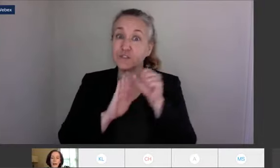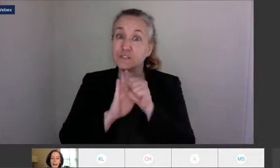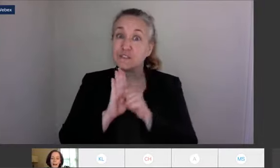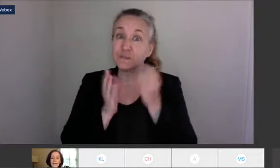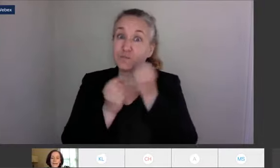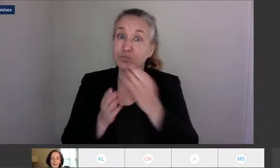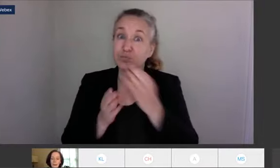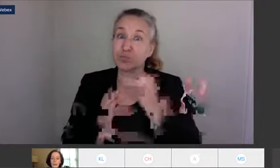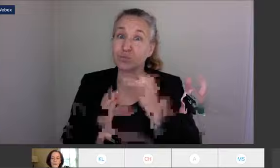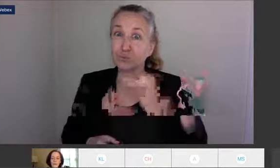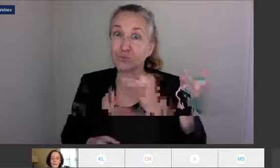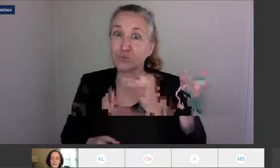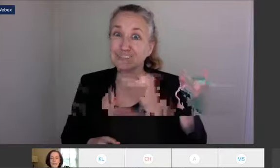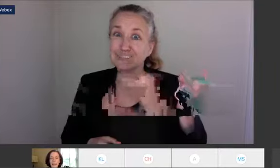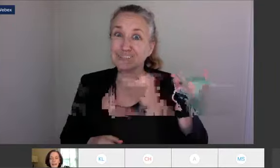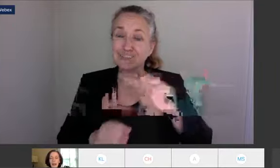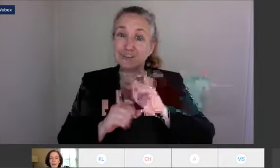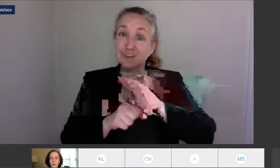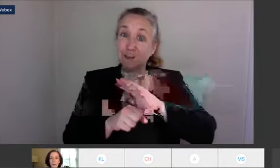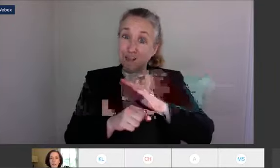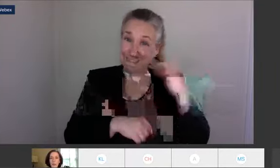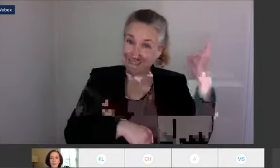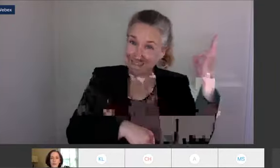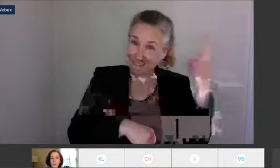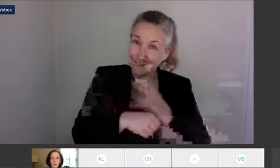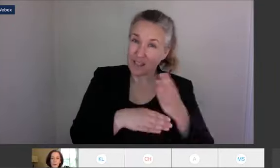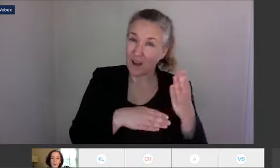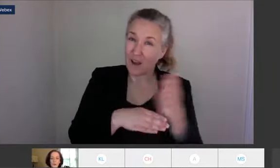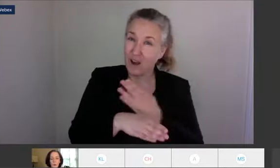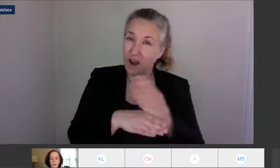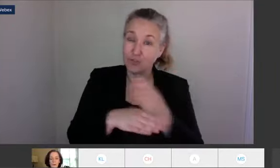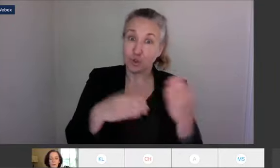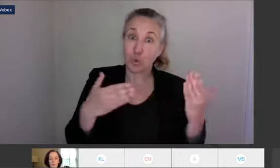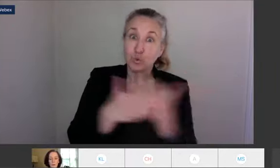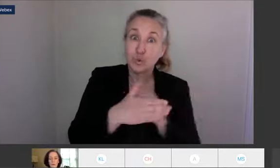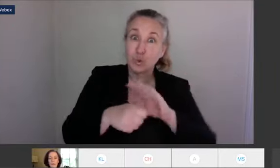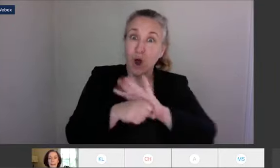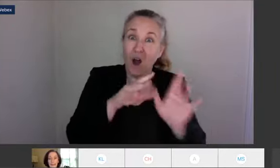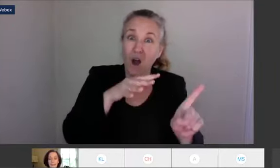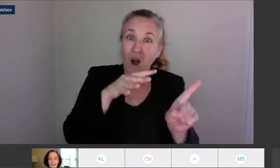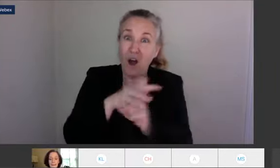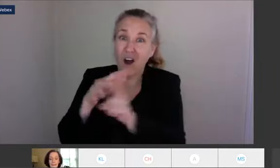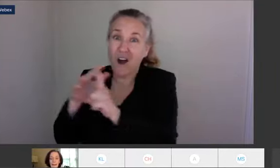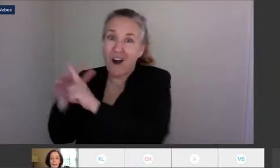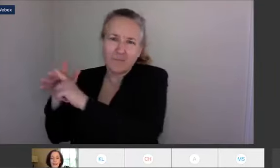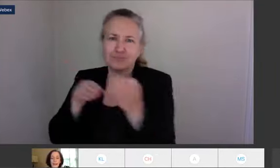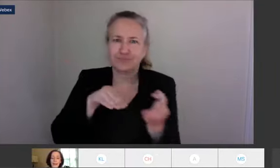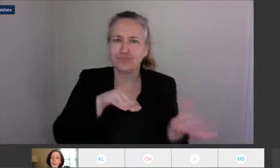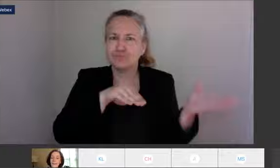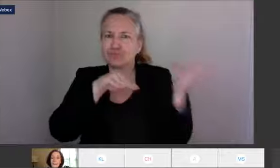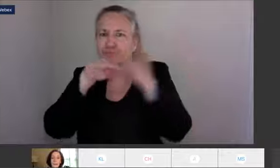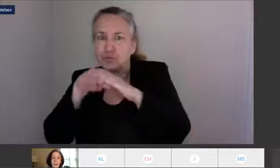highest ever seven-day average of new coronavirus cases and this is a very